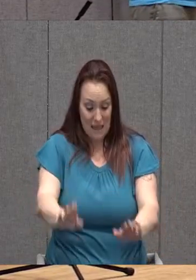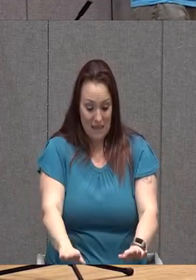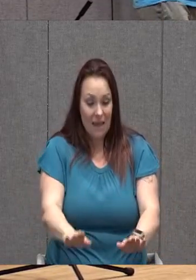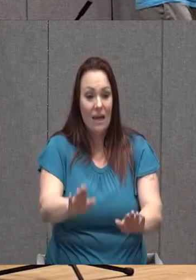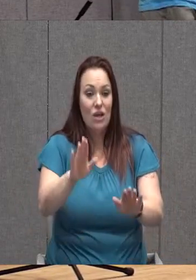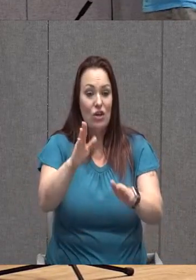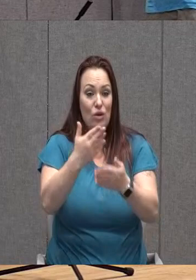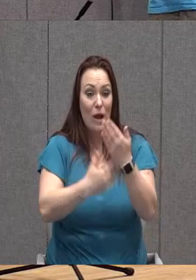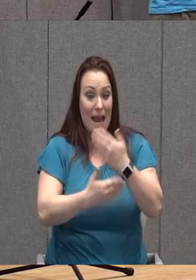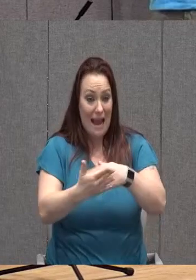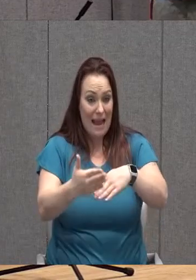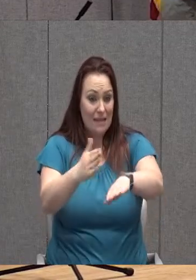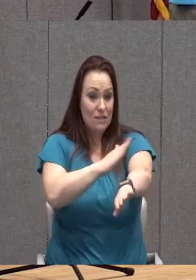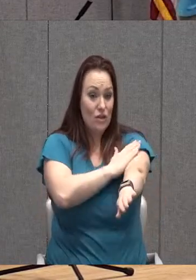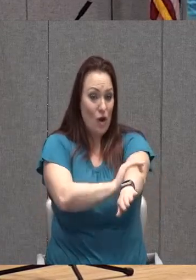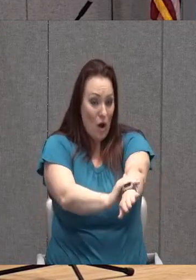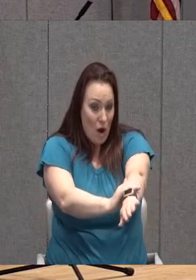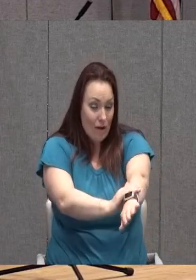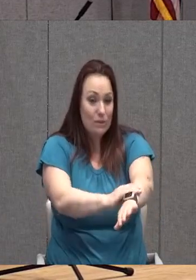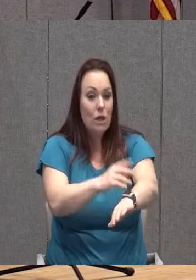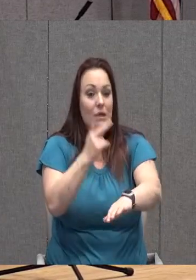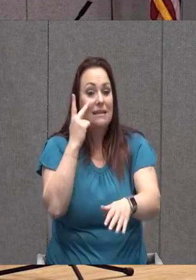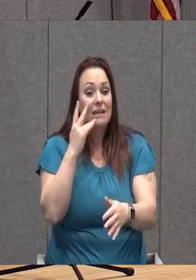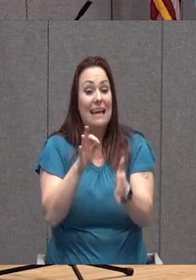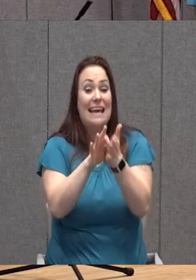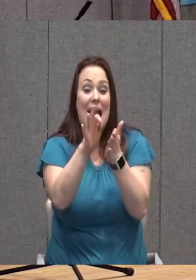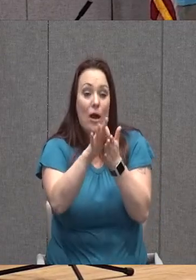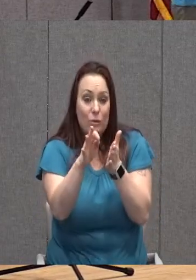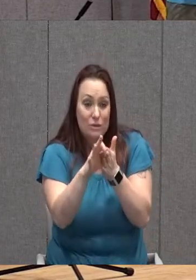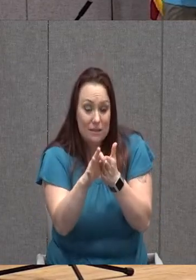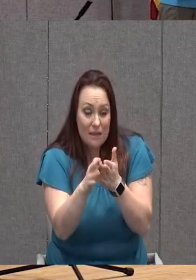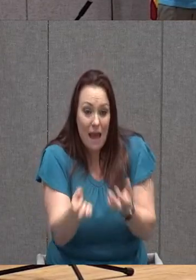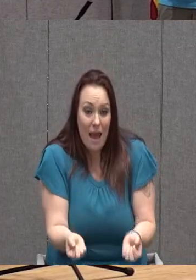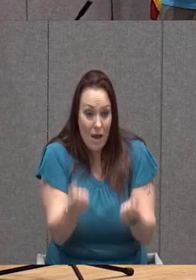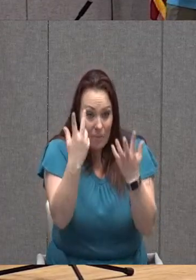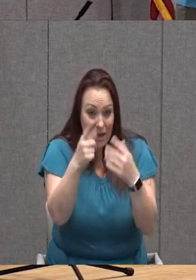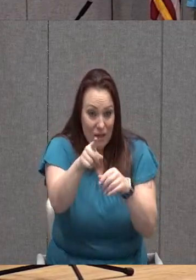I want to see how many you can get in one minute, ready?